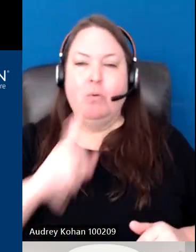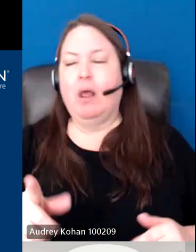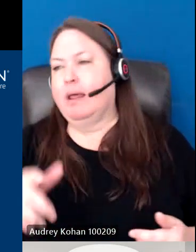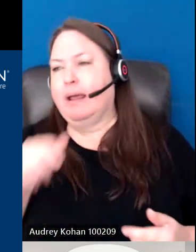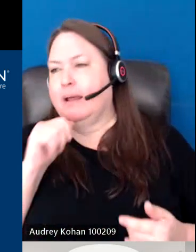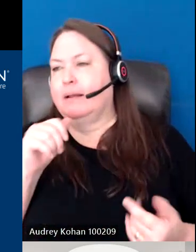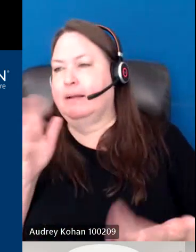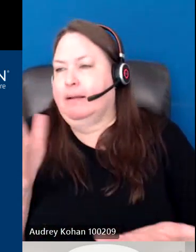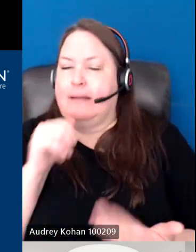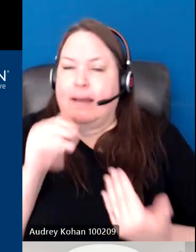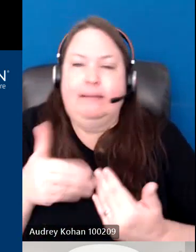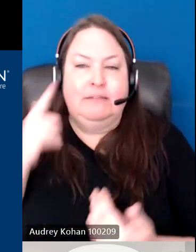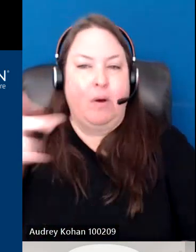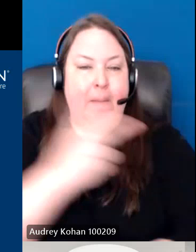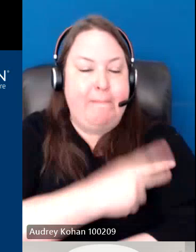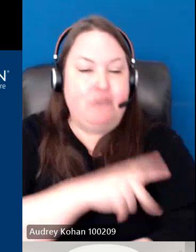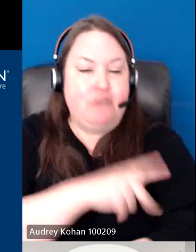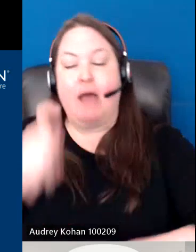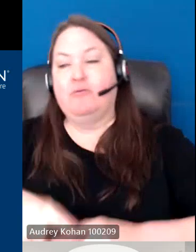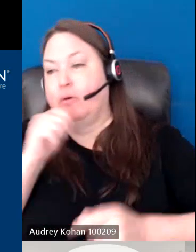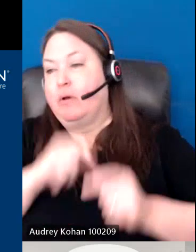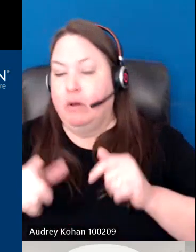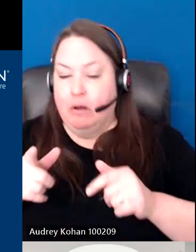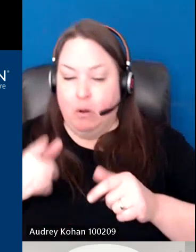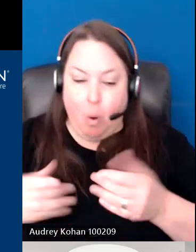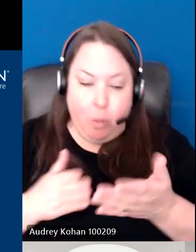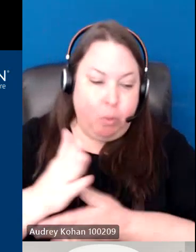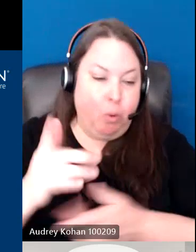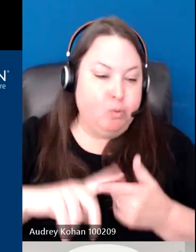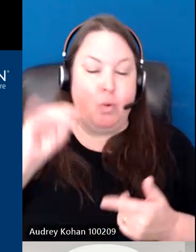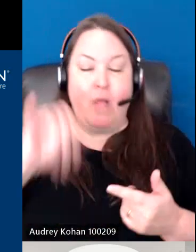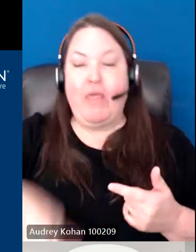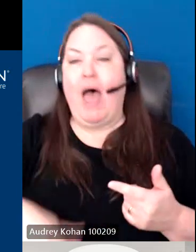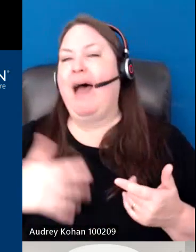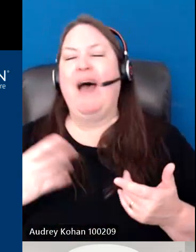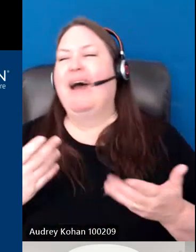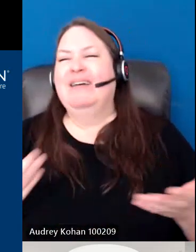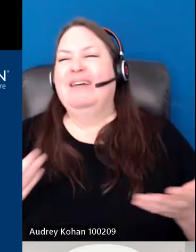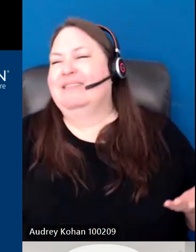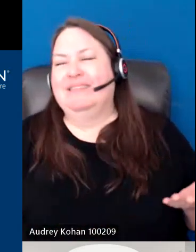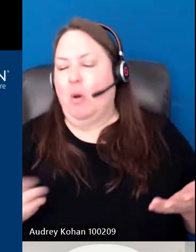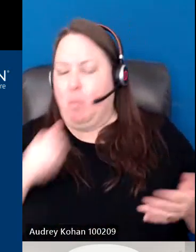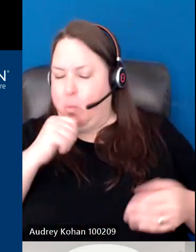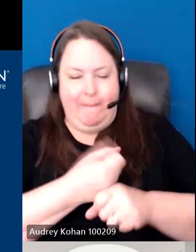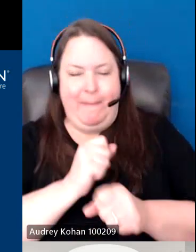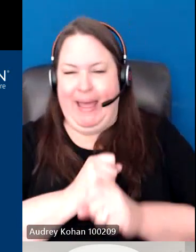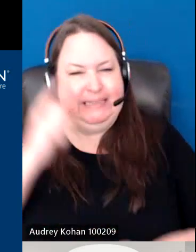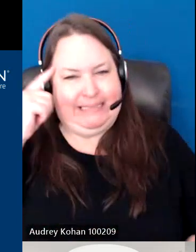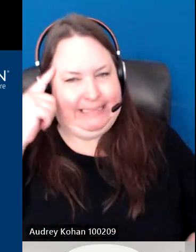and all of the stuff that they had to go through for doing this is just doesn't make sense so it's